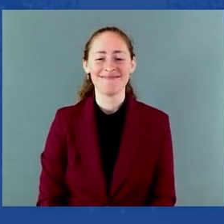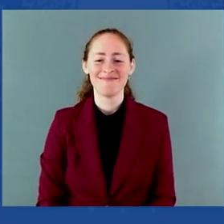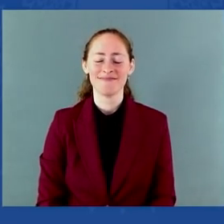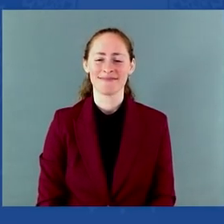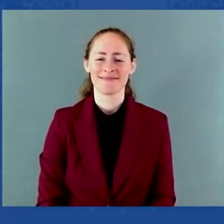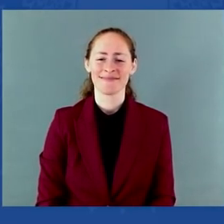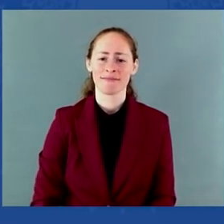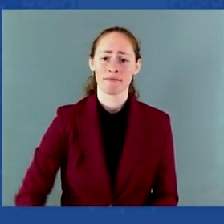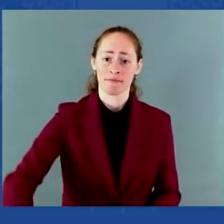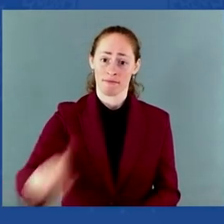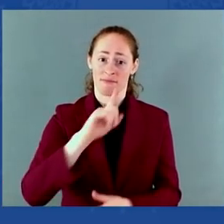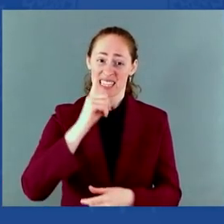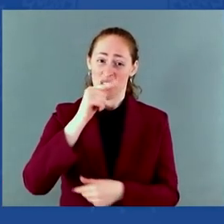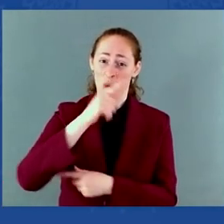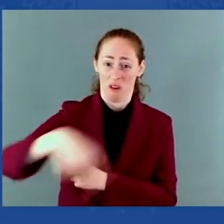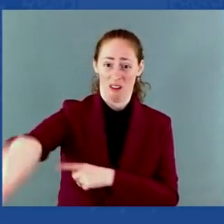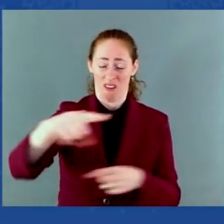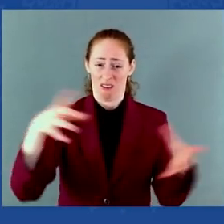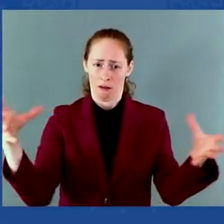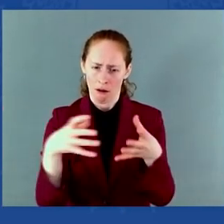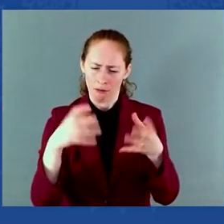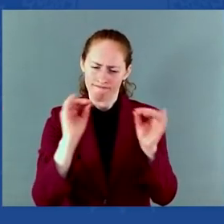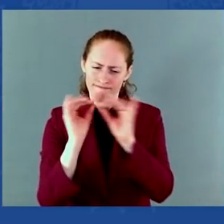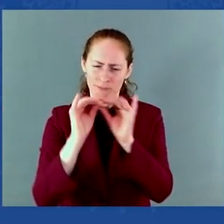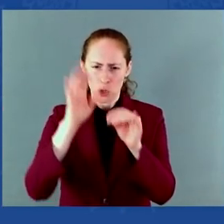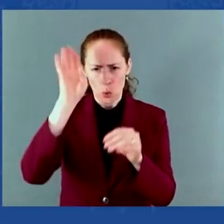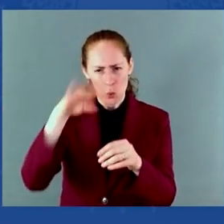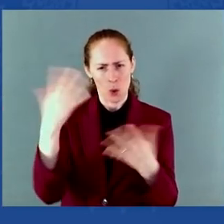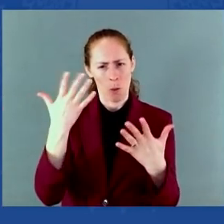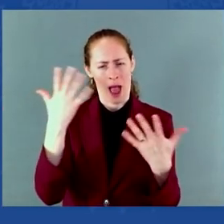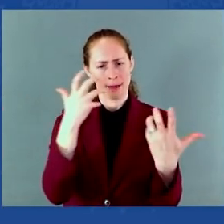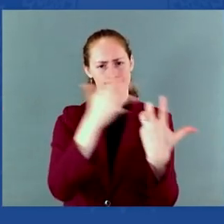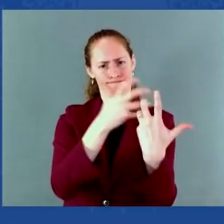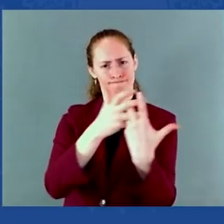the people of New Hampshire -- the concerns that are discussed around our kitchen tables.